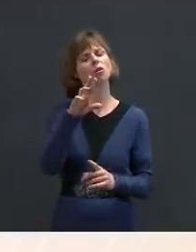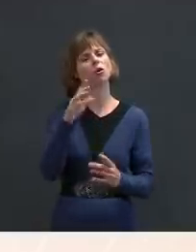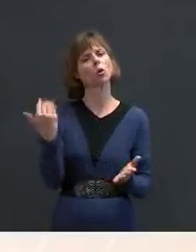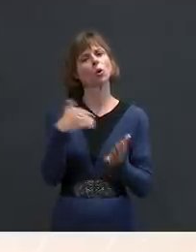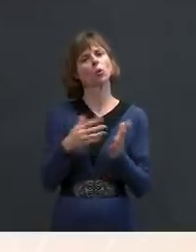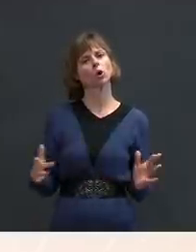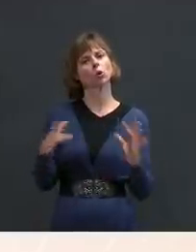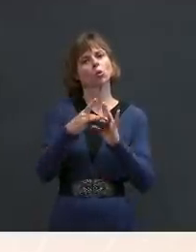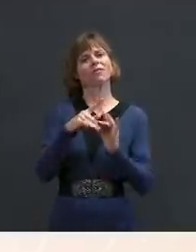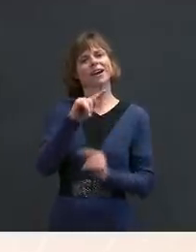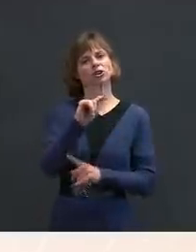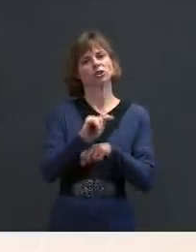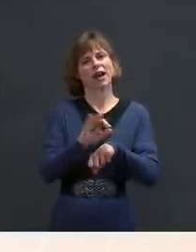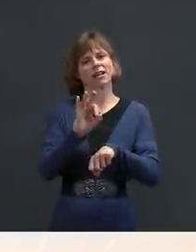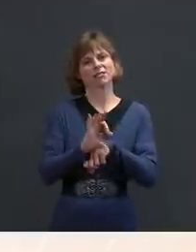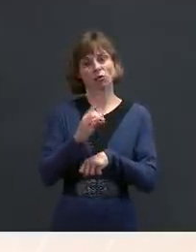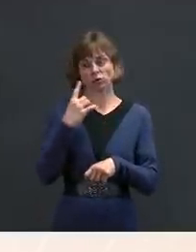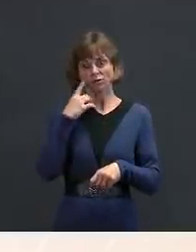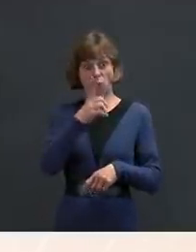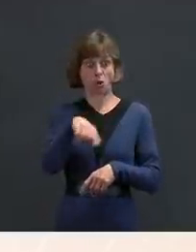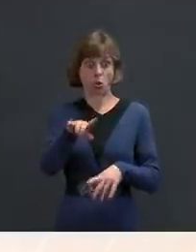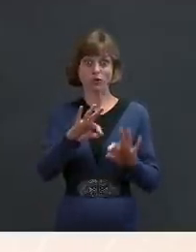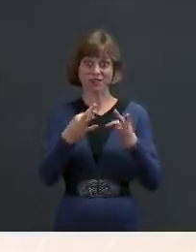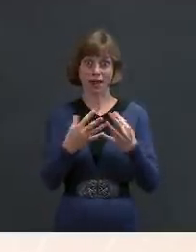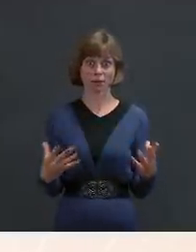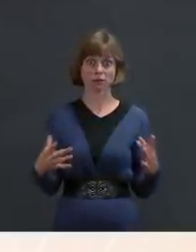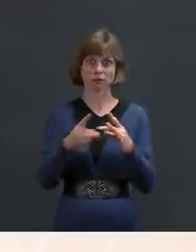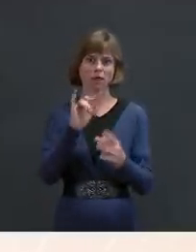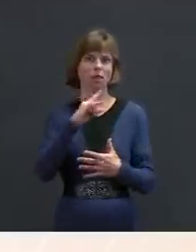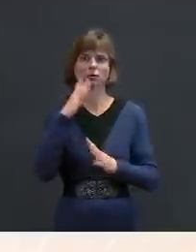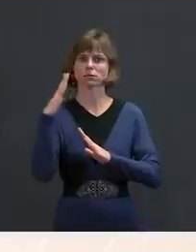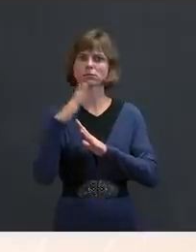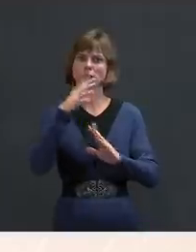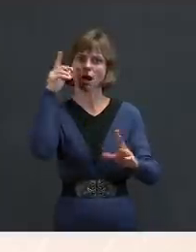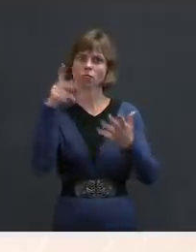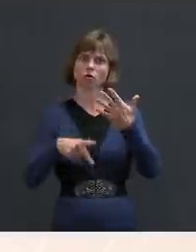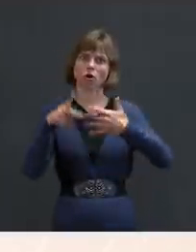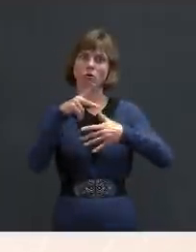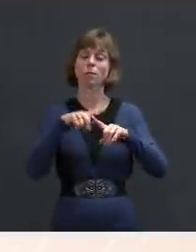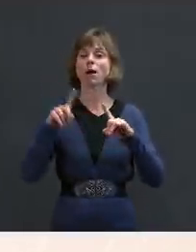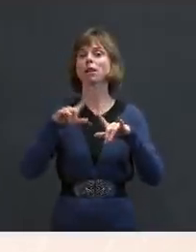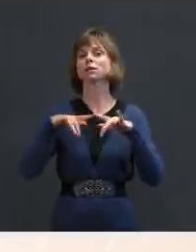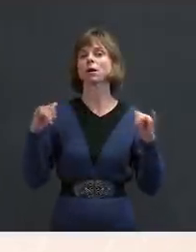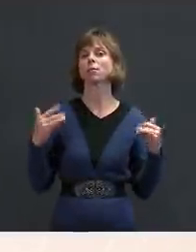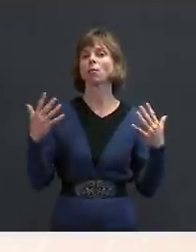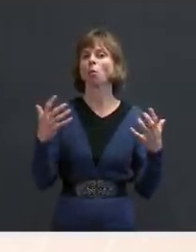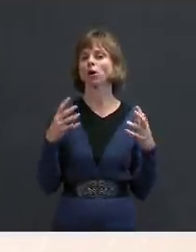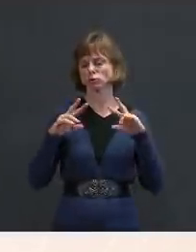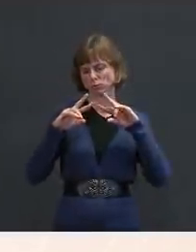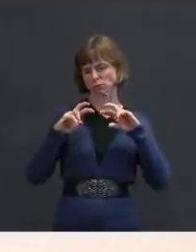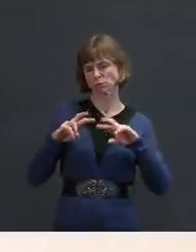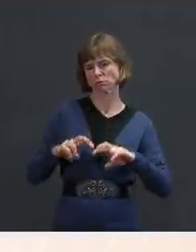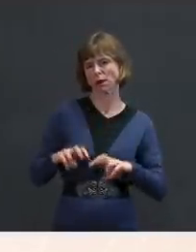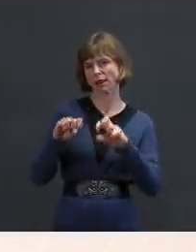which, of course, is the most acute urgency -- to also take a look at the system and ensure --